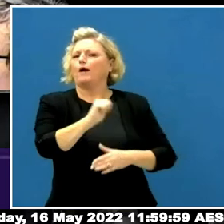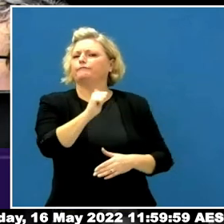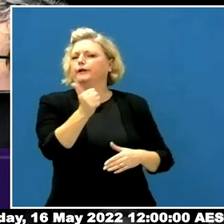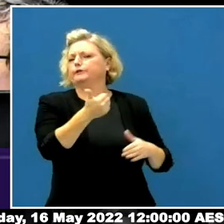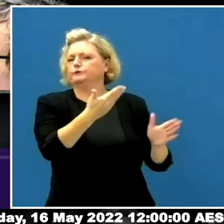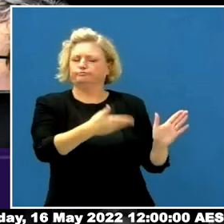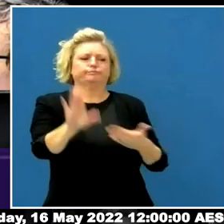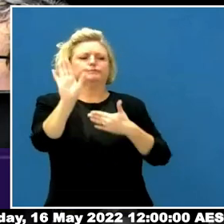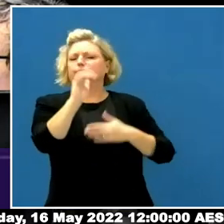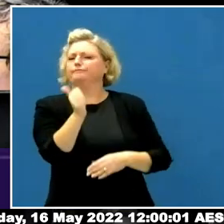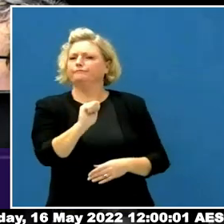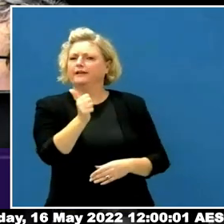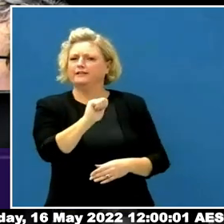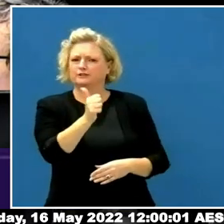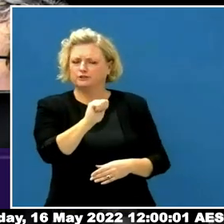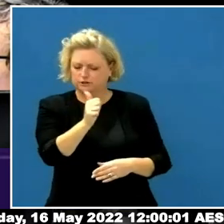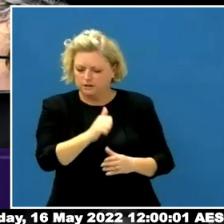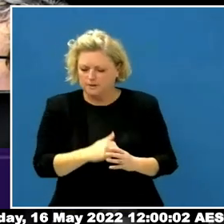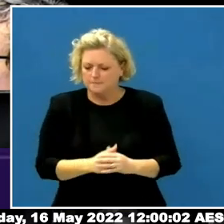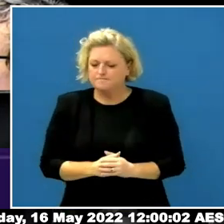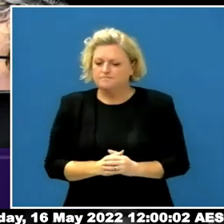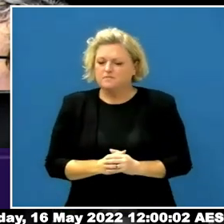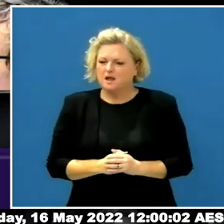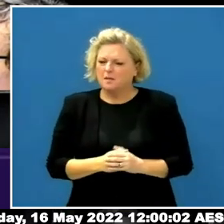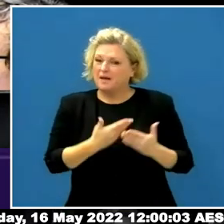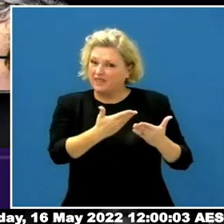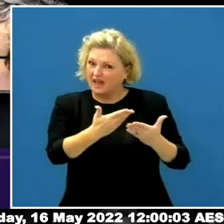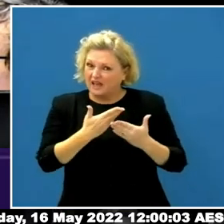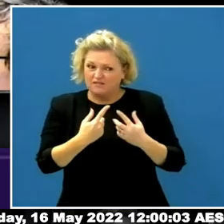I didn't get an incident report. That was it. That was it.